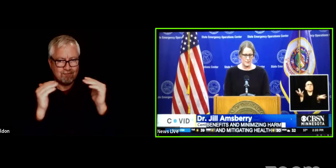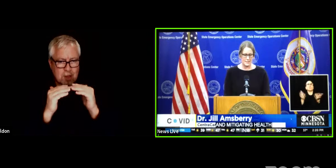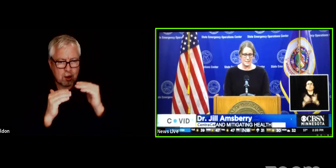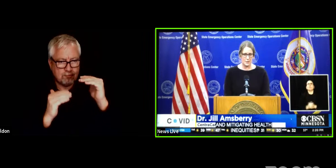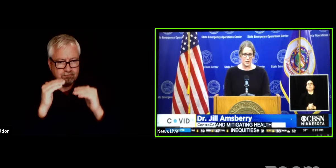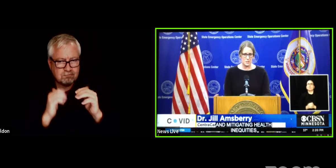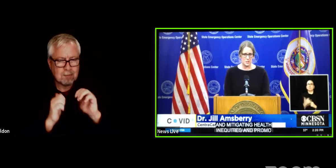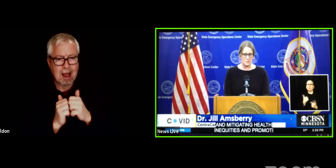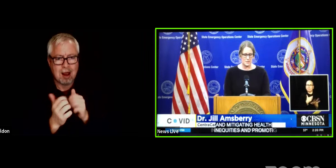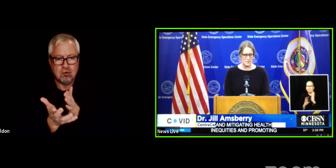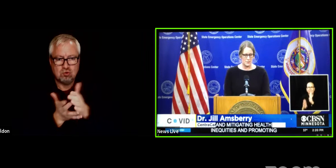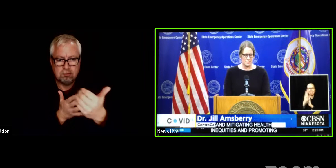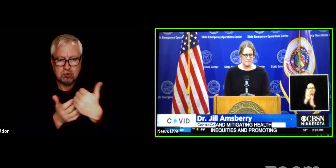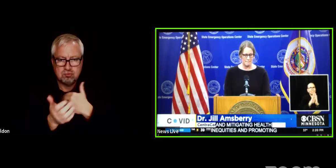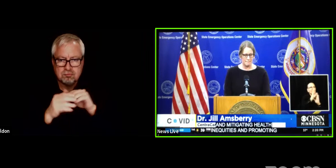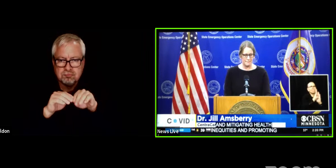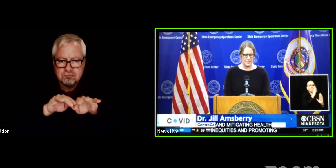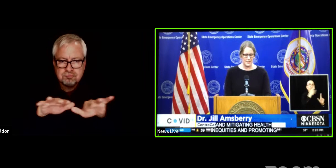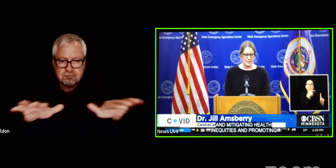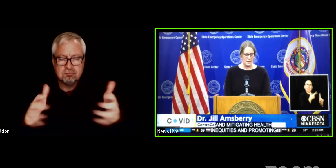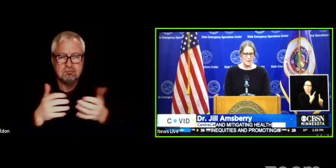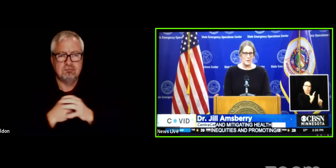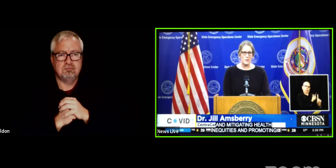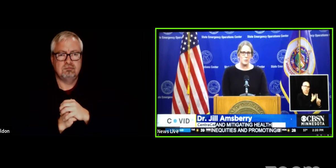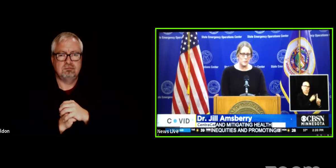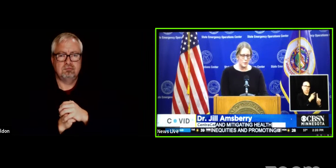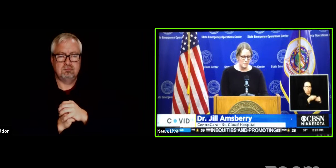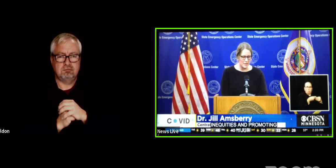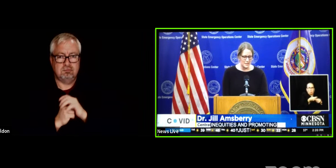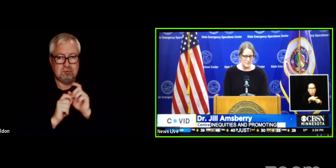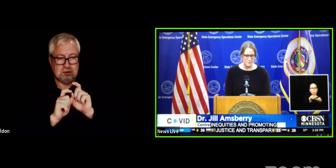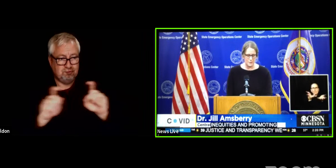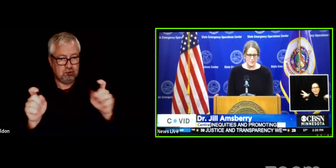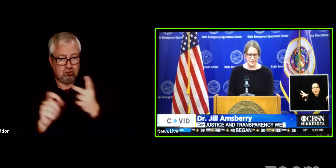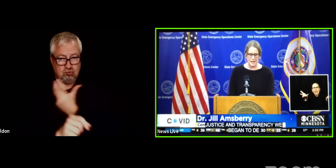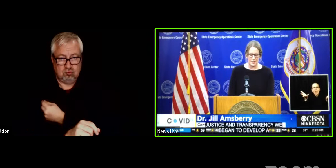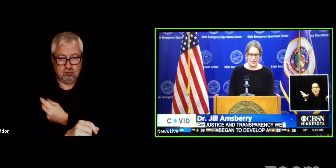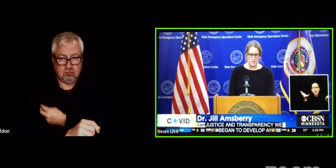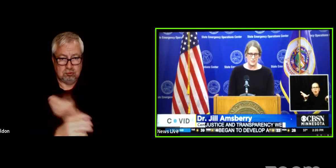VACCINE ALLOCATION IN MINNESOTA. THE GROUP REVIEWED MANY DIFFERENT ALLOCATION